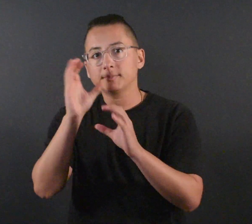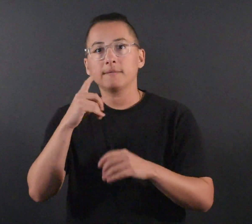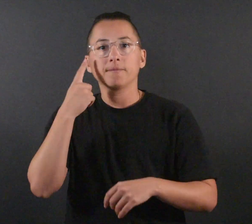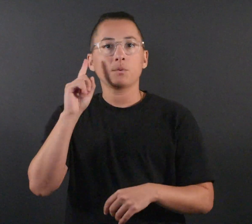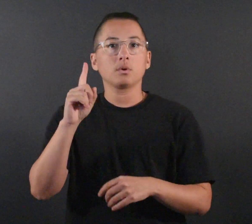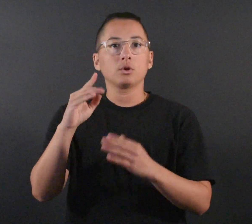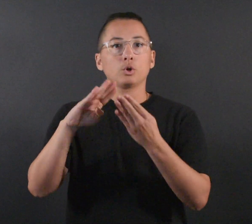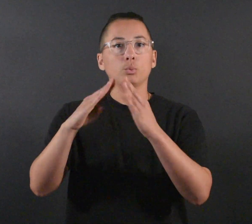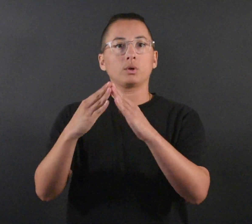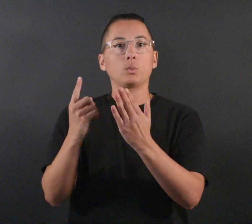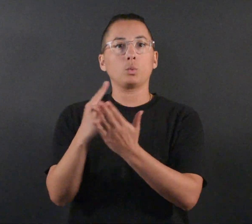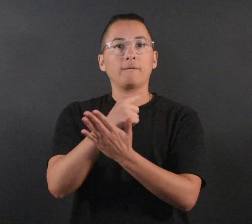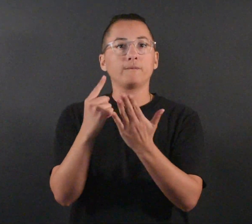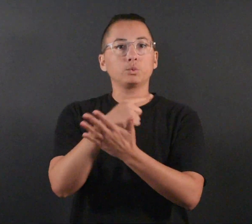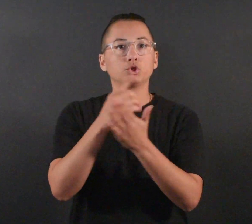DEED Seeking Community Reviewers